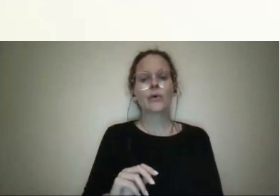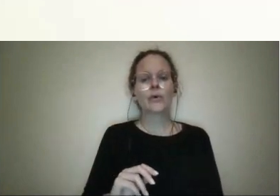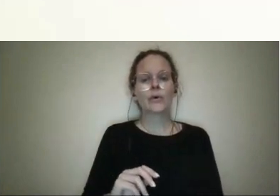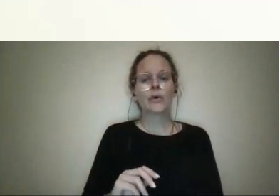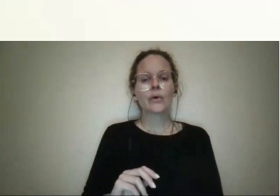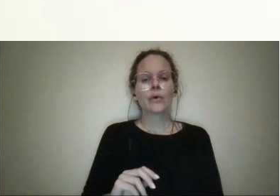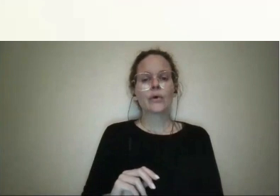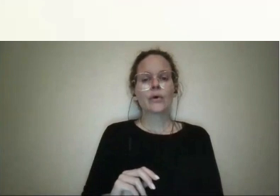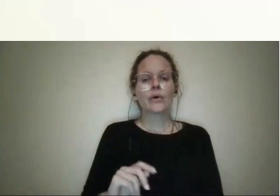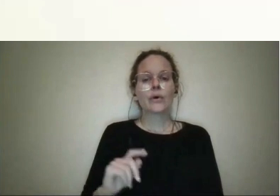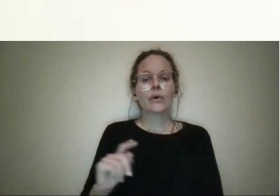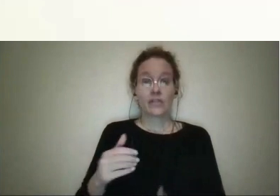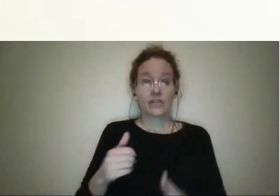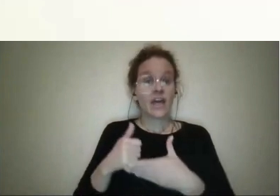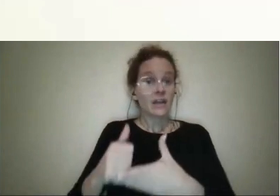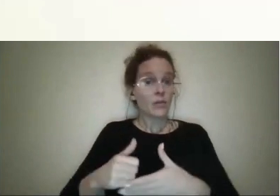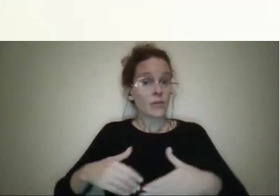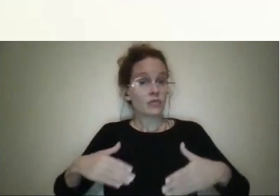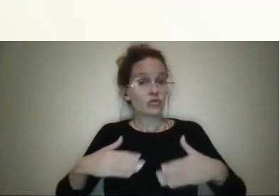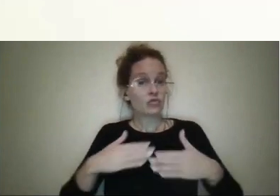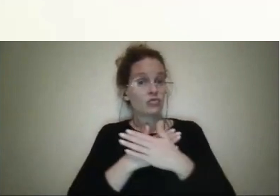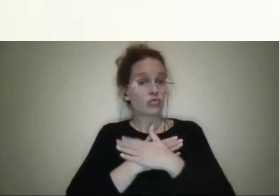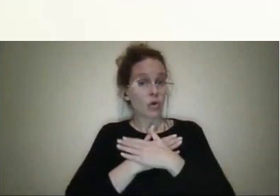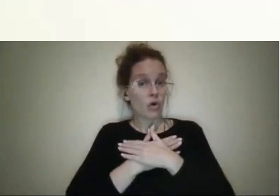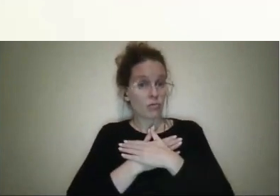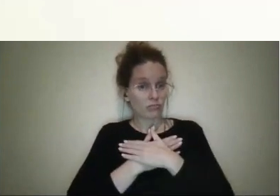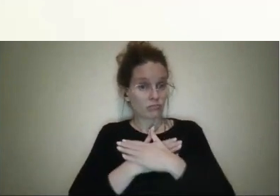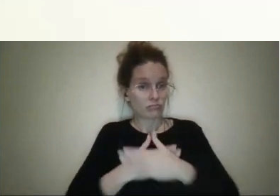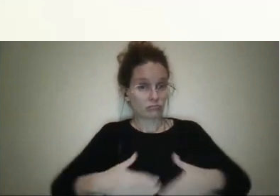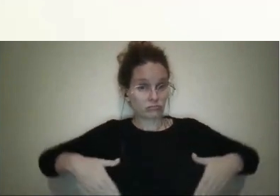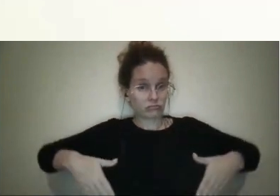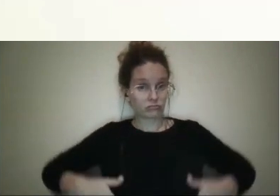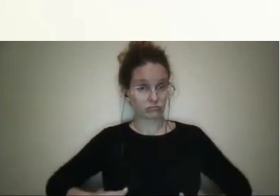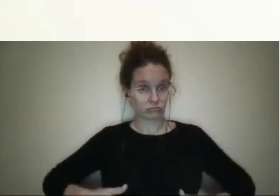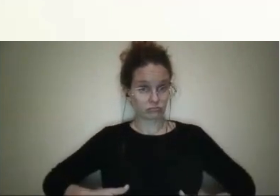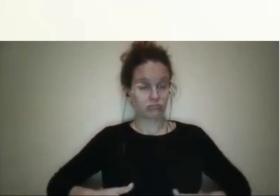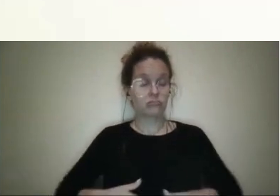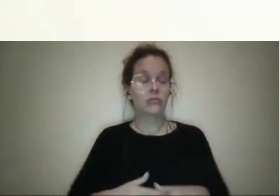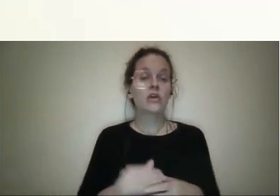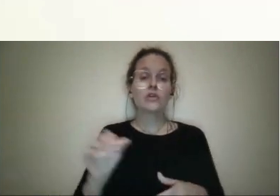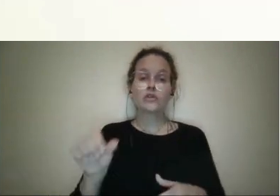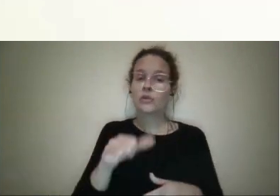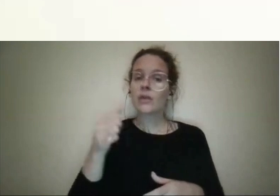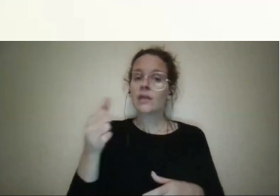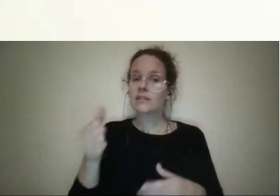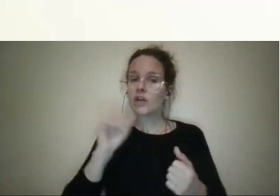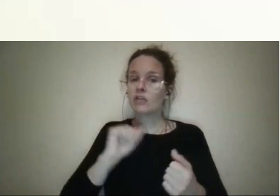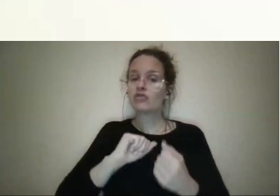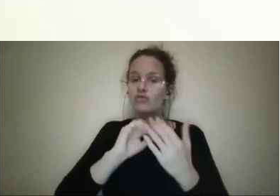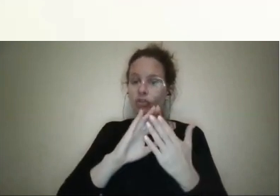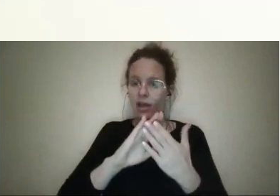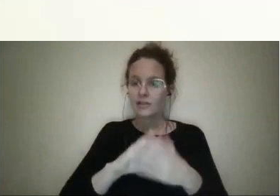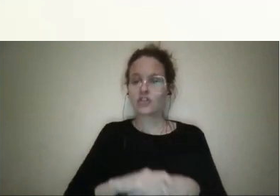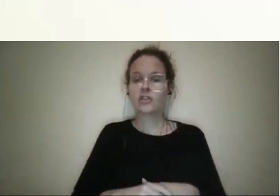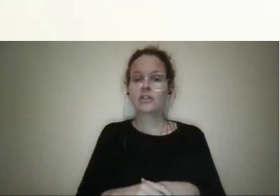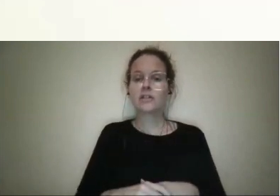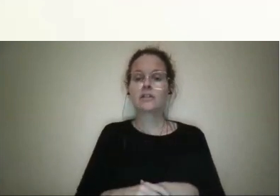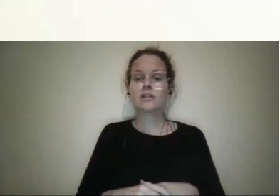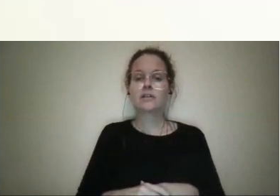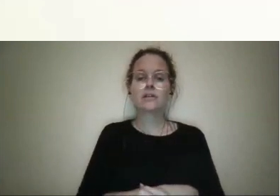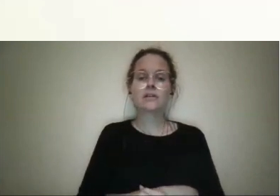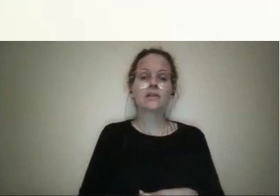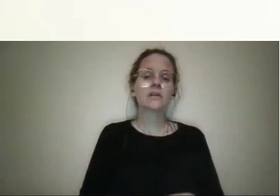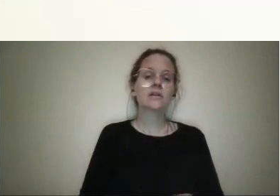that calmed them down and so that's another strategy. Sometimes you want to make a fist